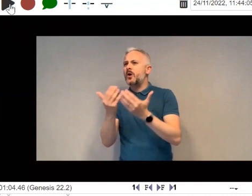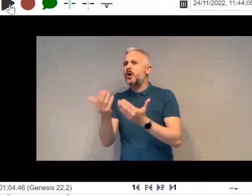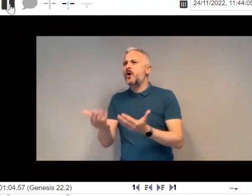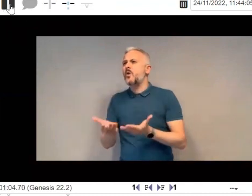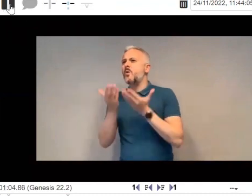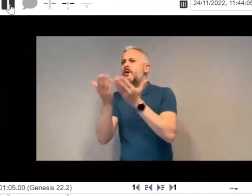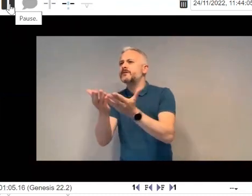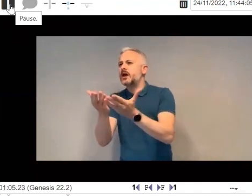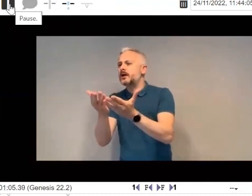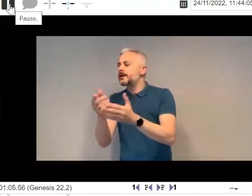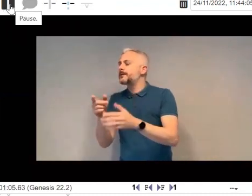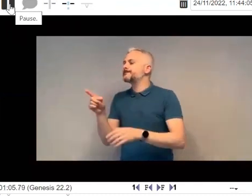Abraham and Isaac walking together